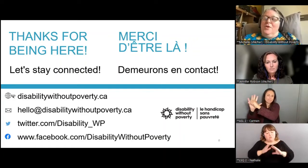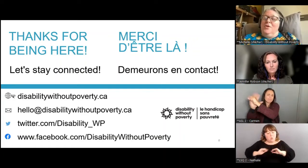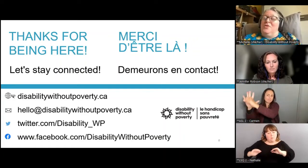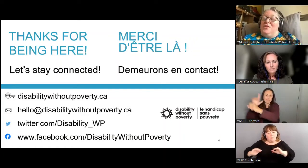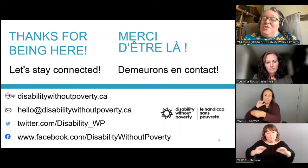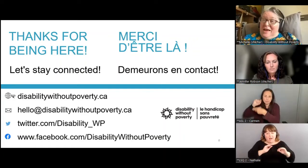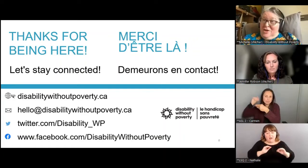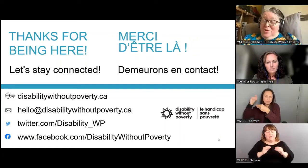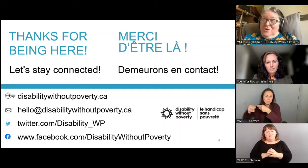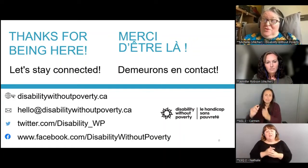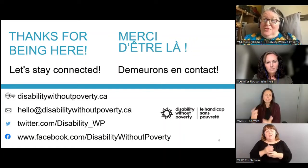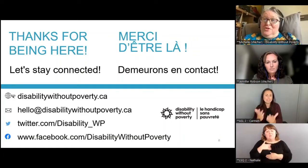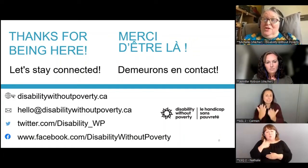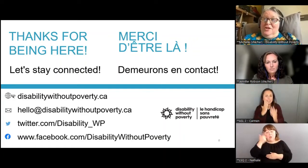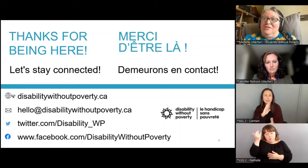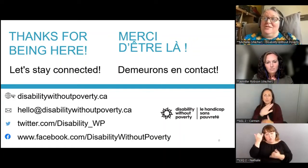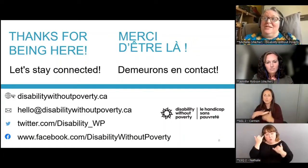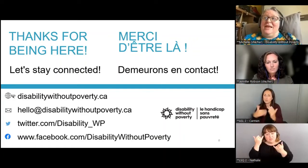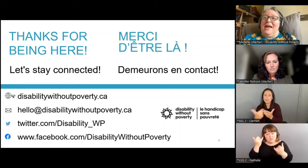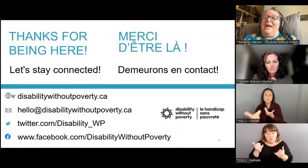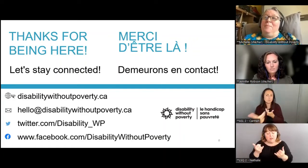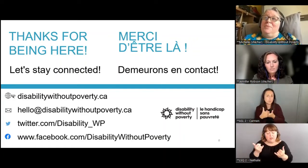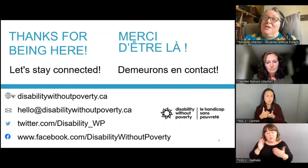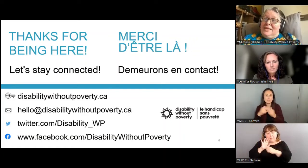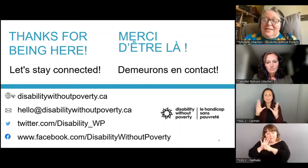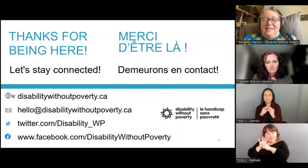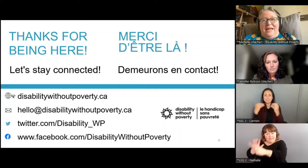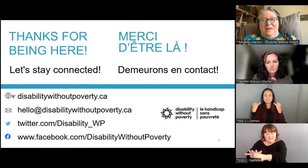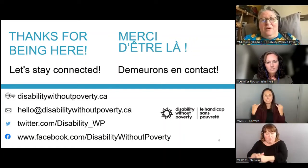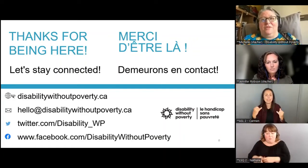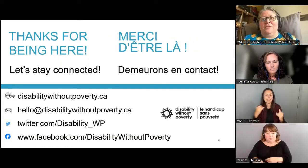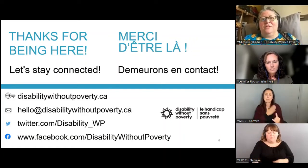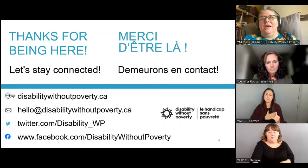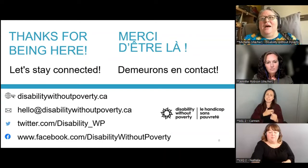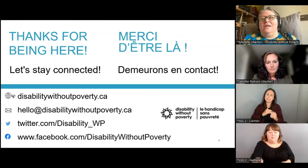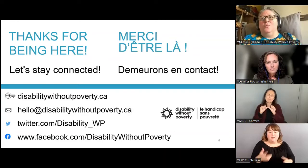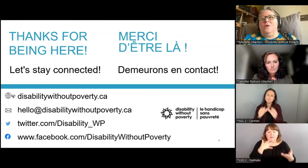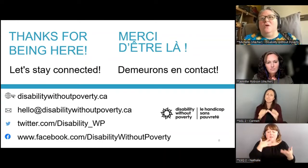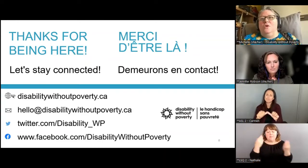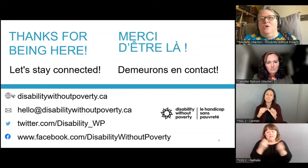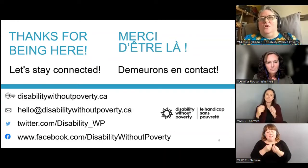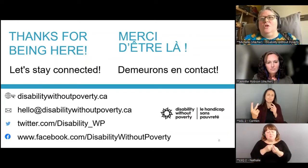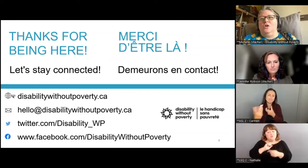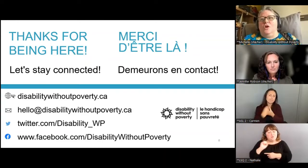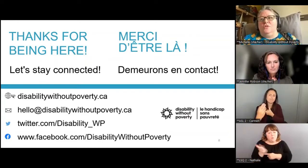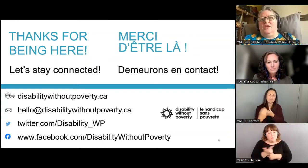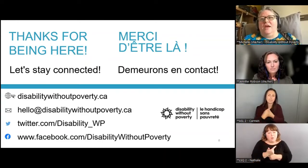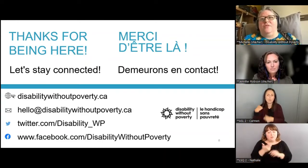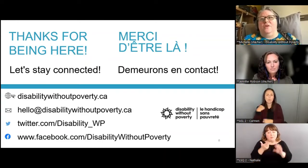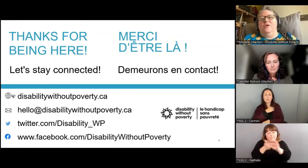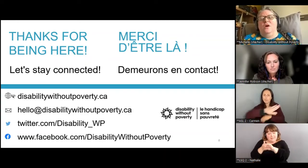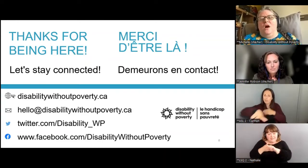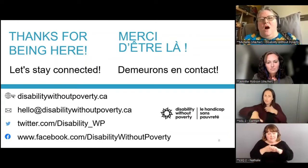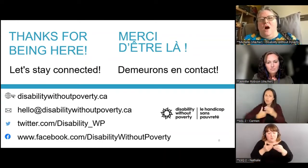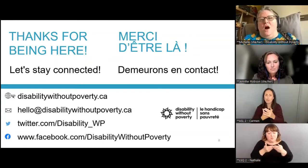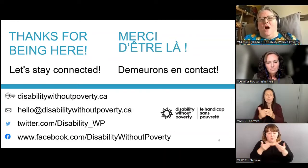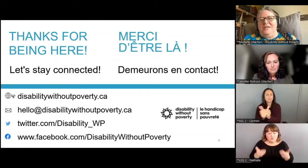THANK YOU ALL FOR JOINING US TODAY AND PLEASE STAY WITH US AS WE ALL GO TOGETHER ON THIS